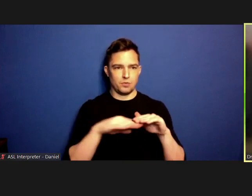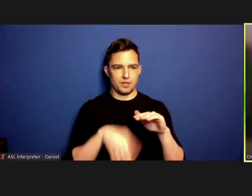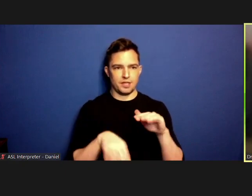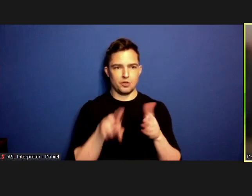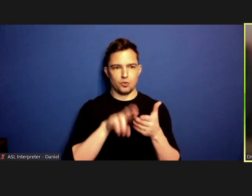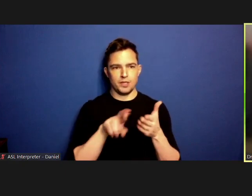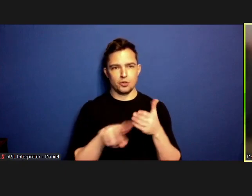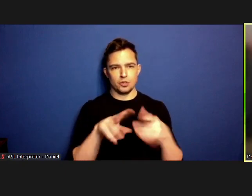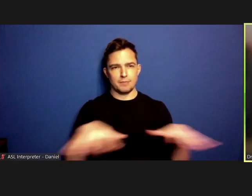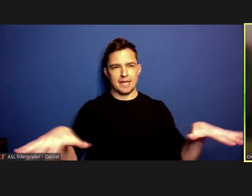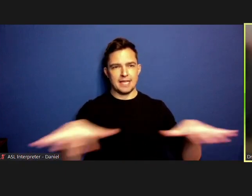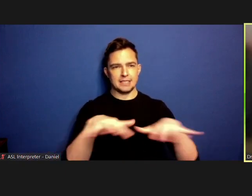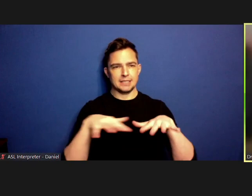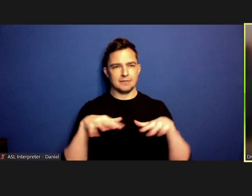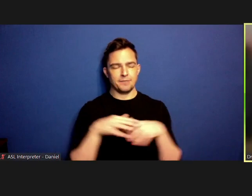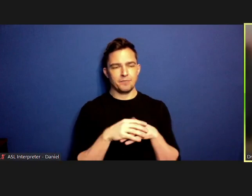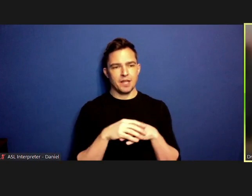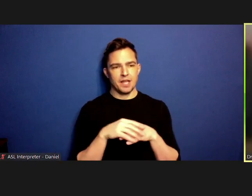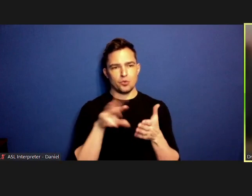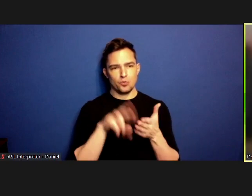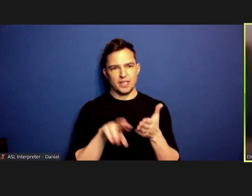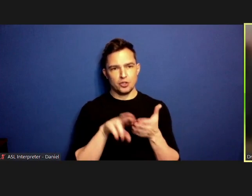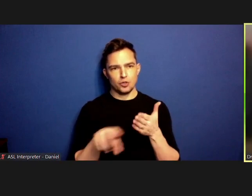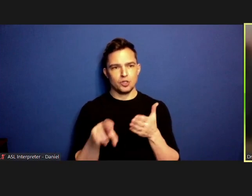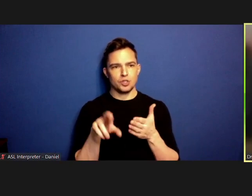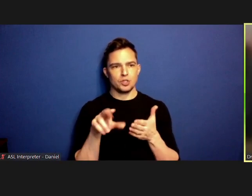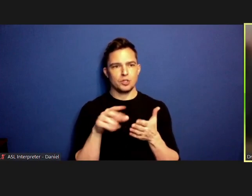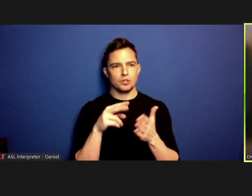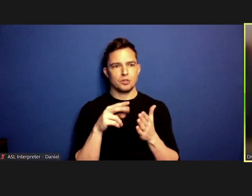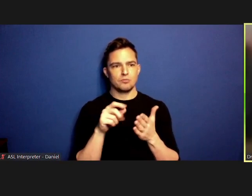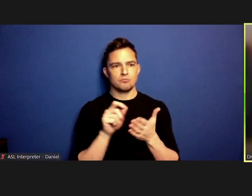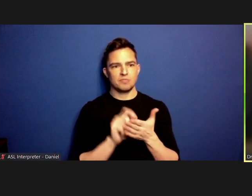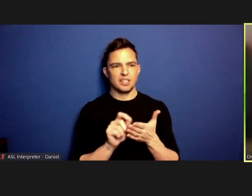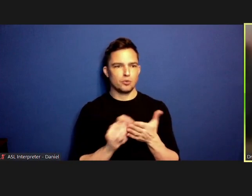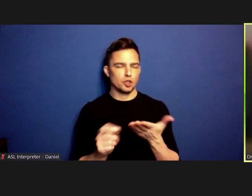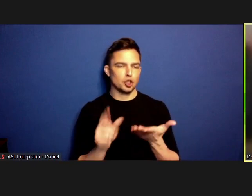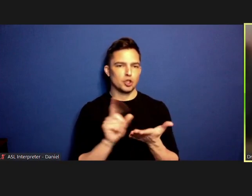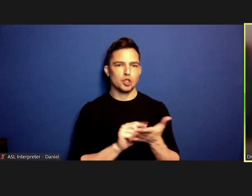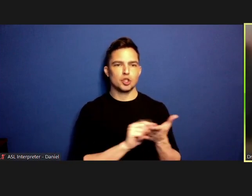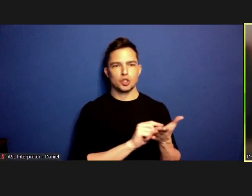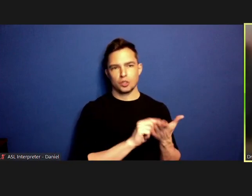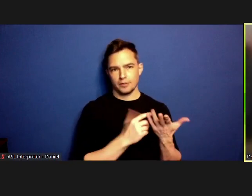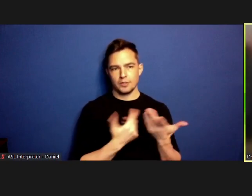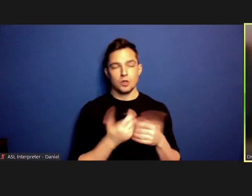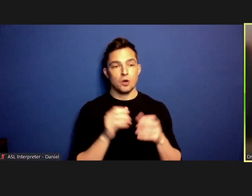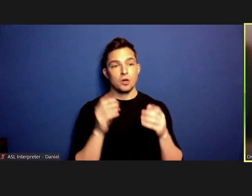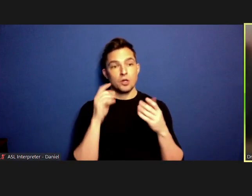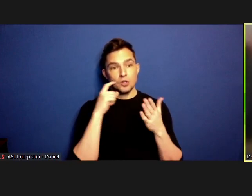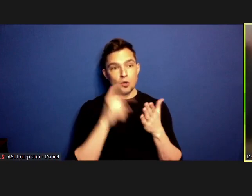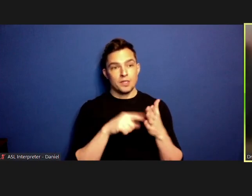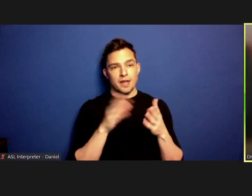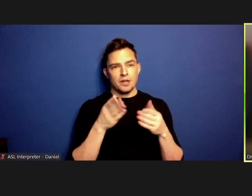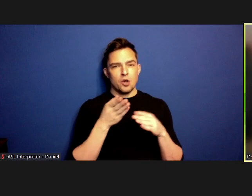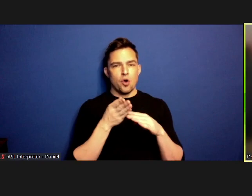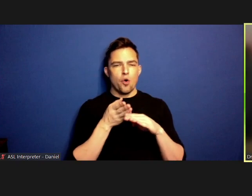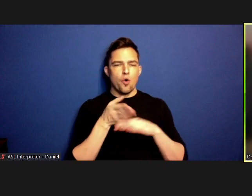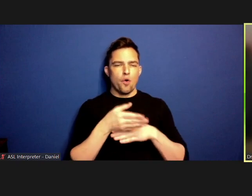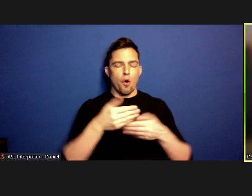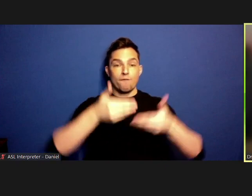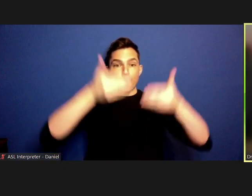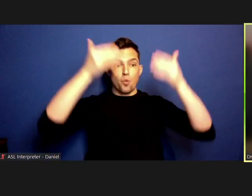and within the research literature. And so in noticing that overwhelming negative connotation